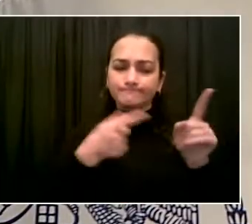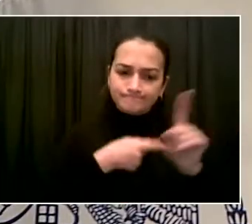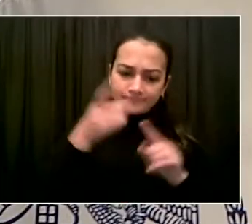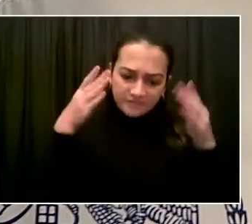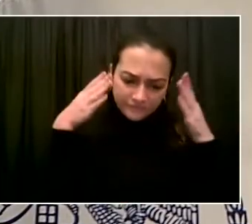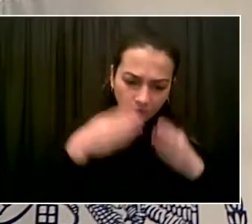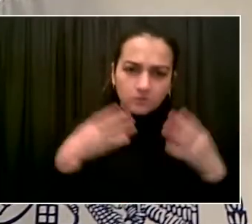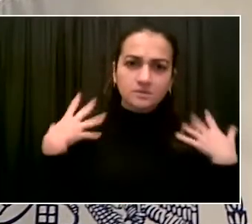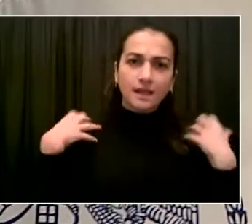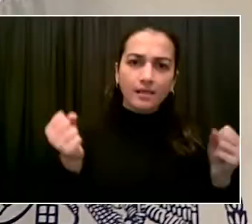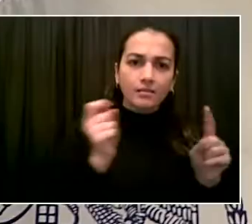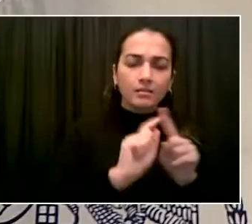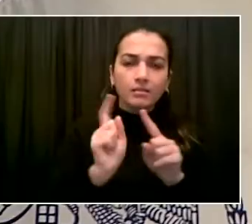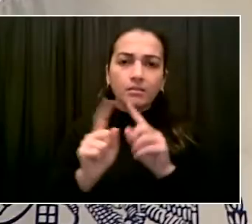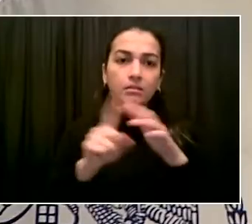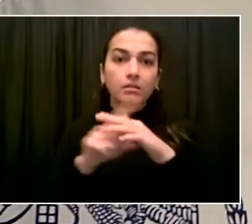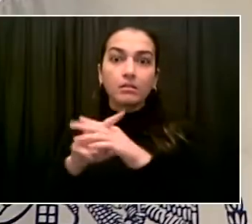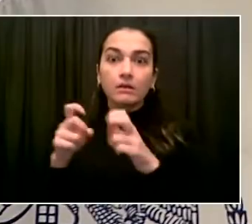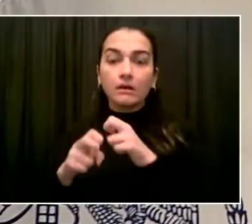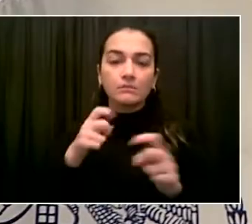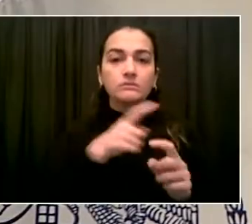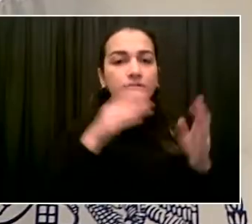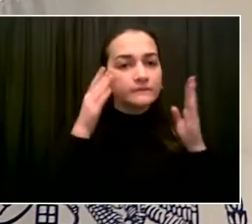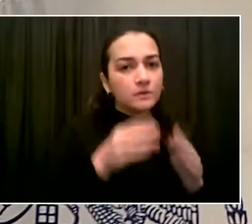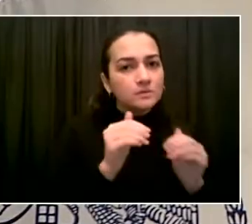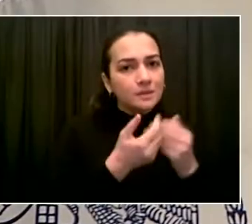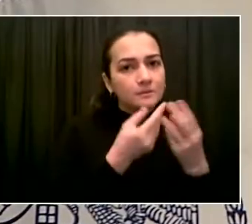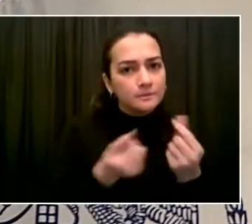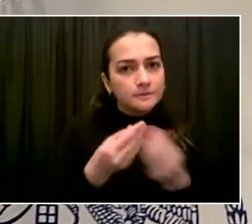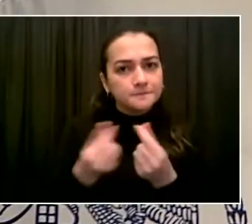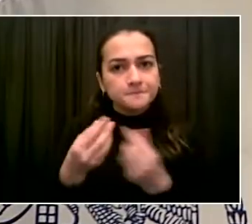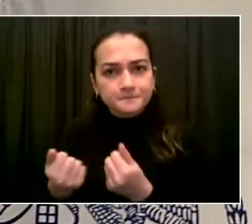BUTOW N E WHAVE THESE THREE FACTORS BEARING DOWN ON US. A NEW VARIANT WHICH APPEARS TO